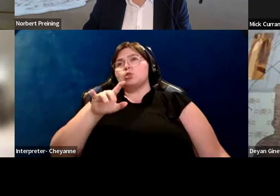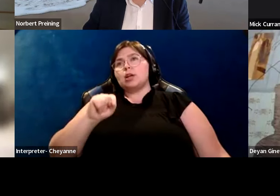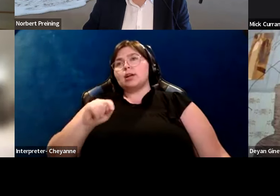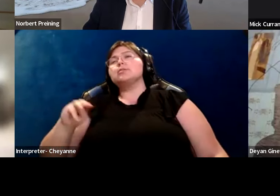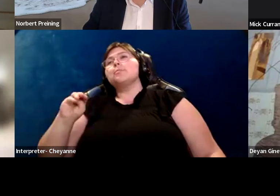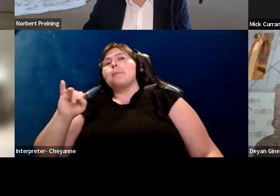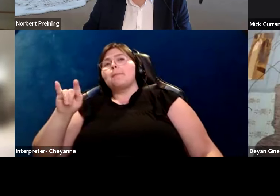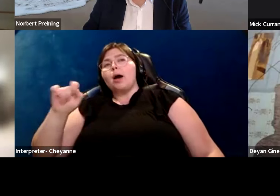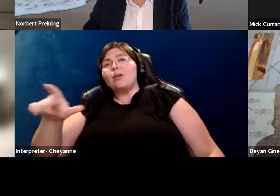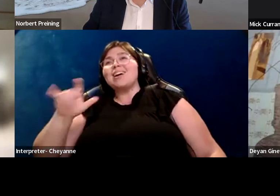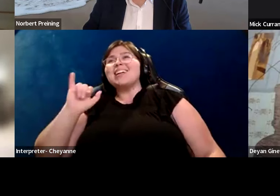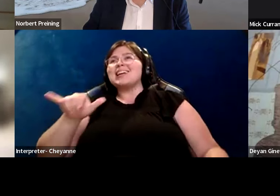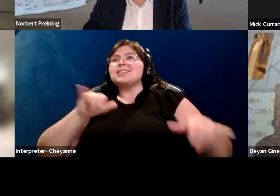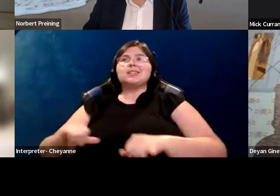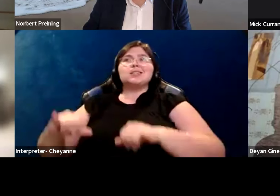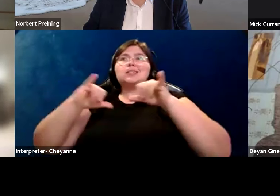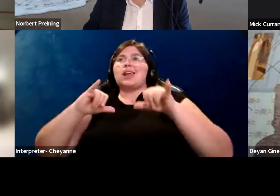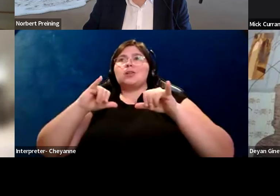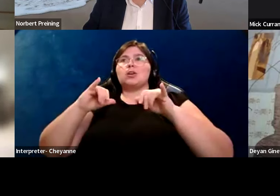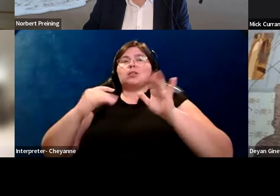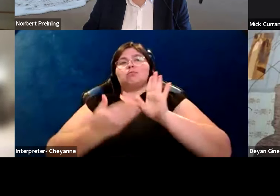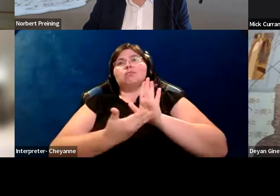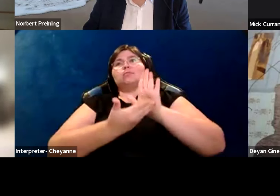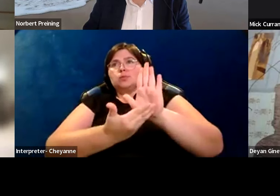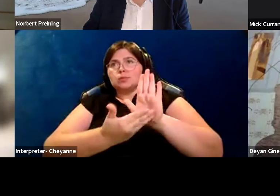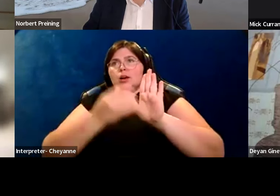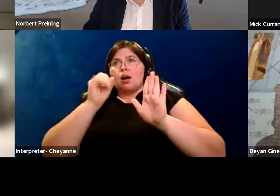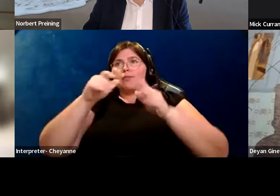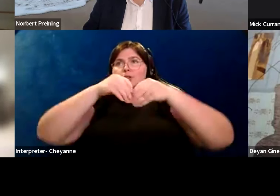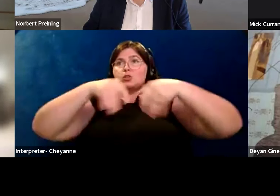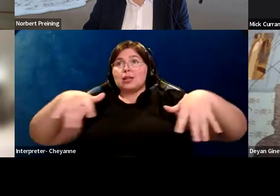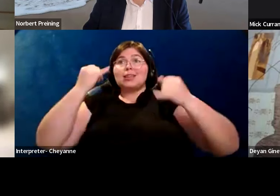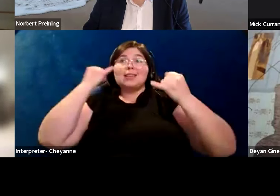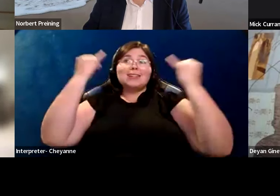a tree of HTML. The idea of the DOM is fully part